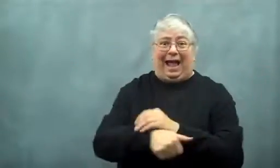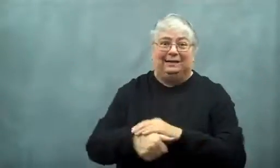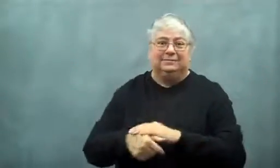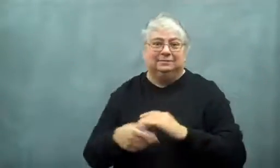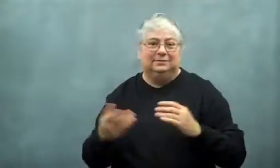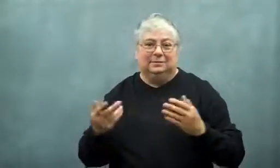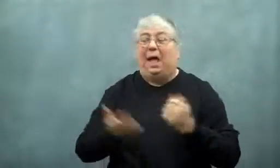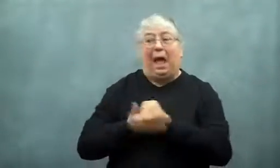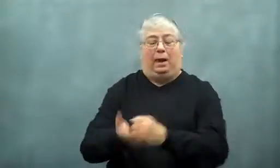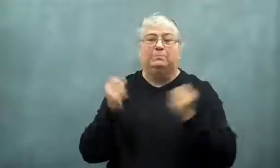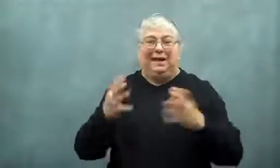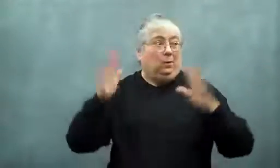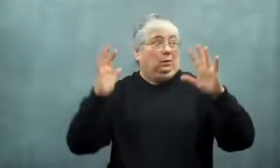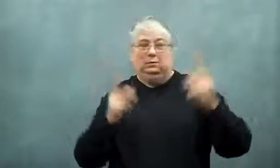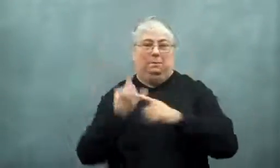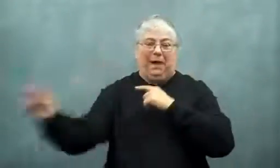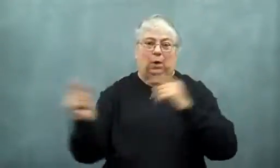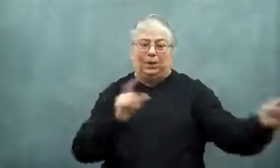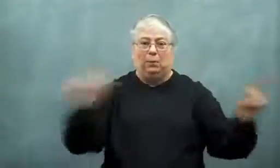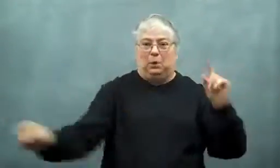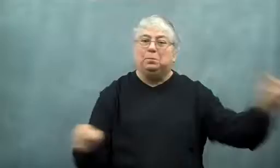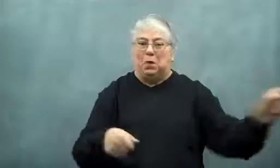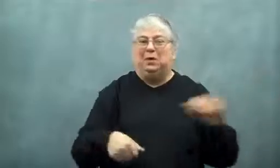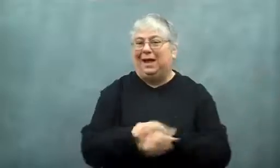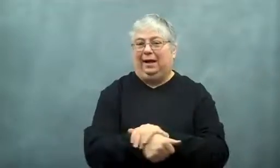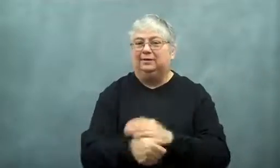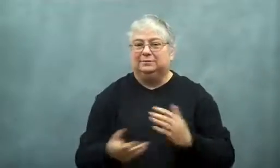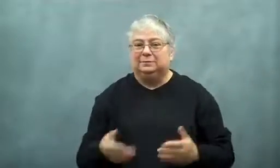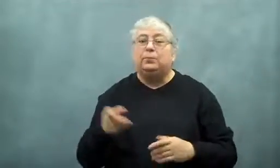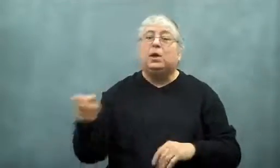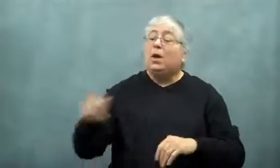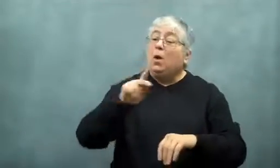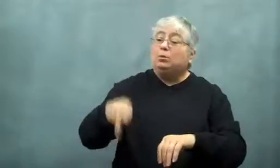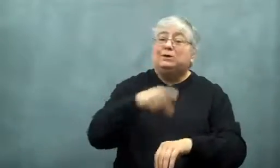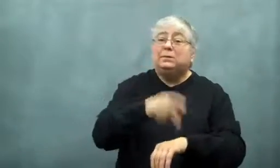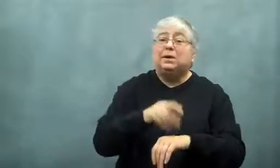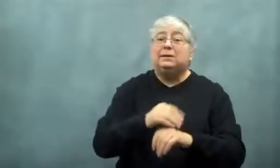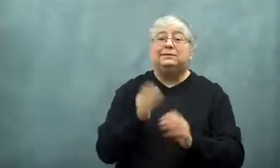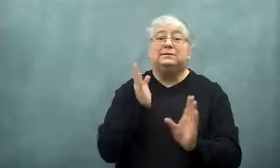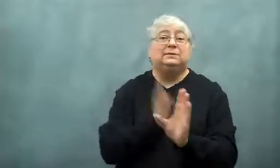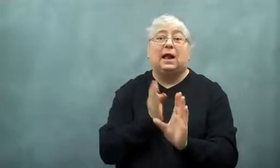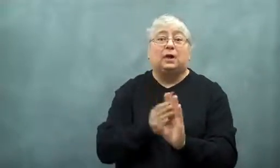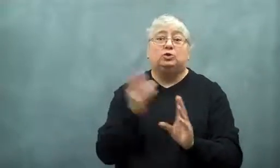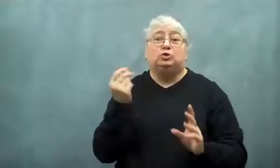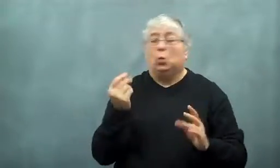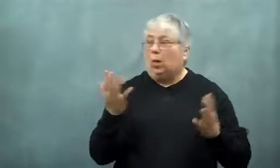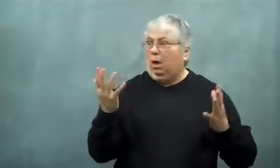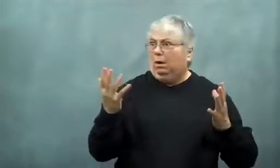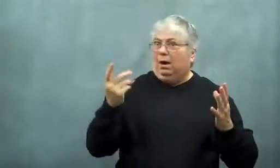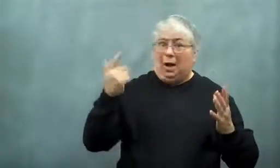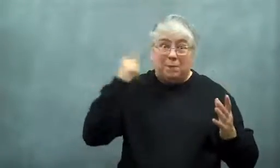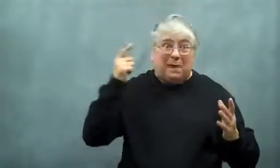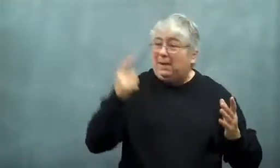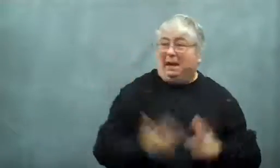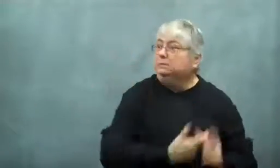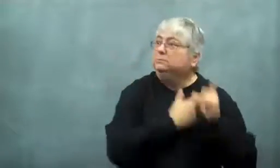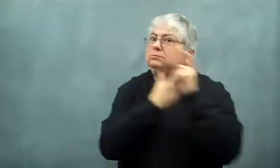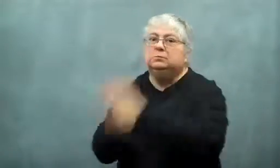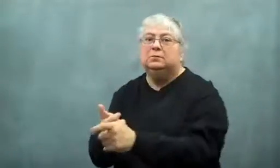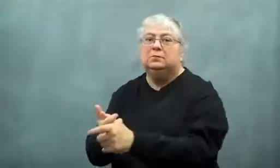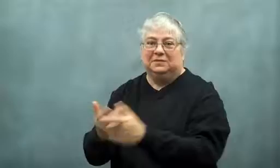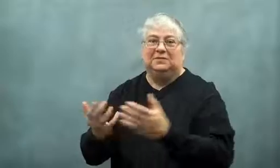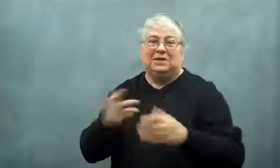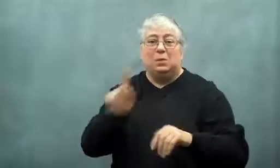He helped alert many to the danger so they could go hide.